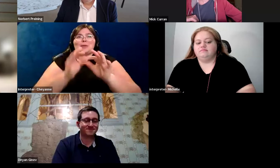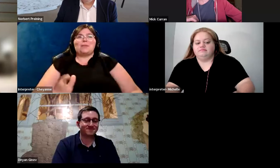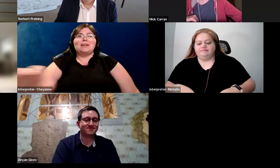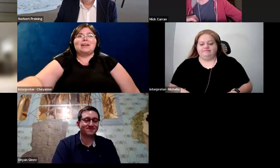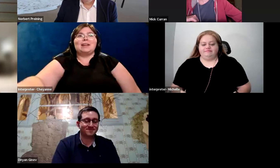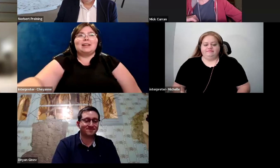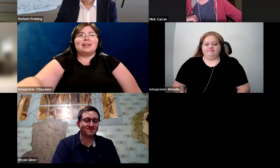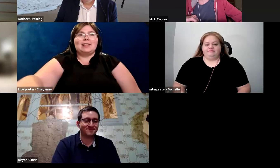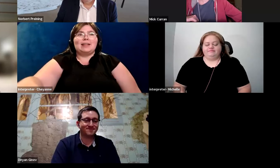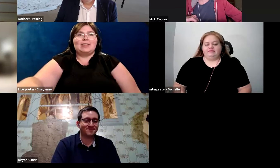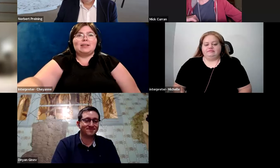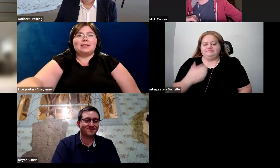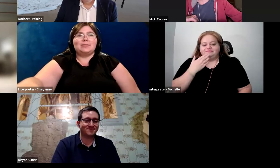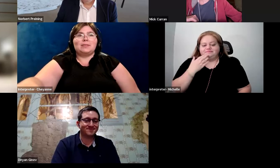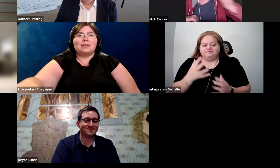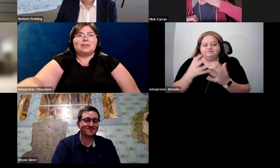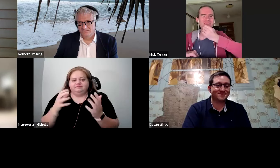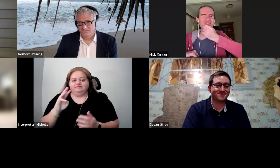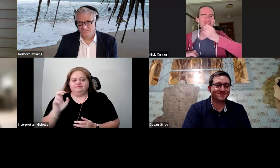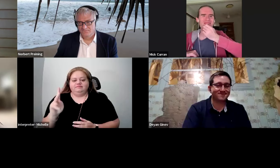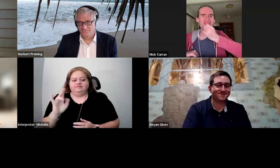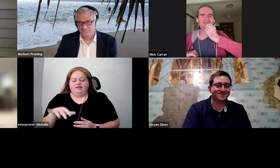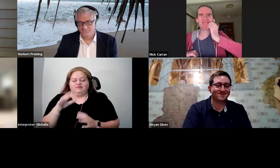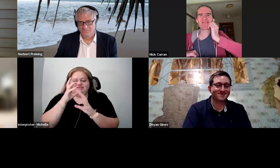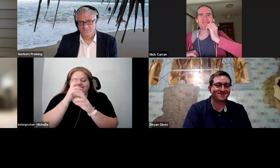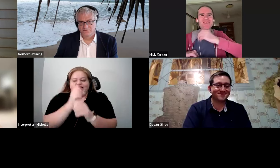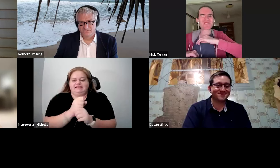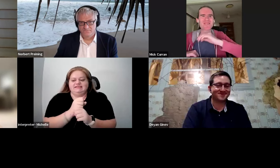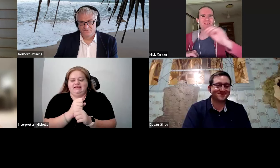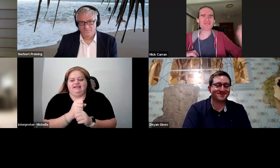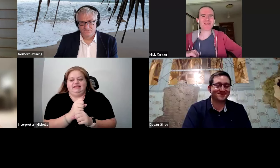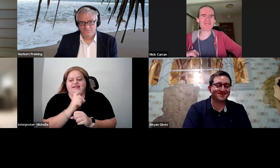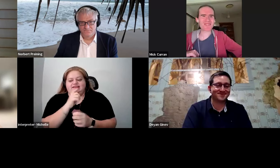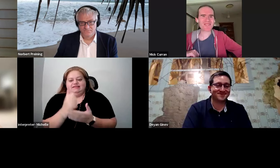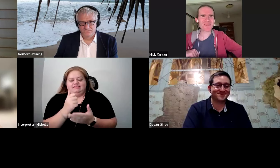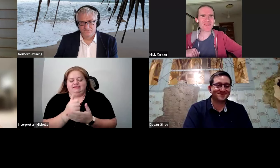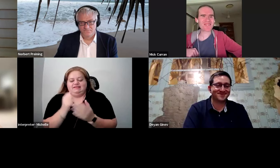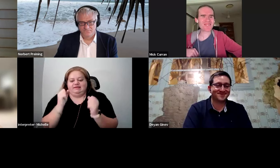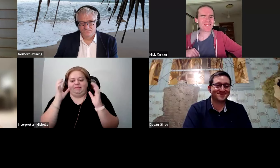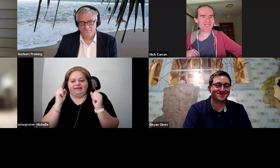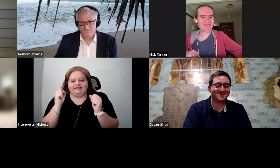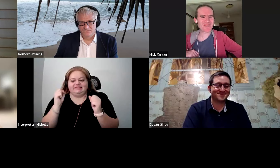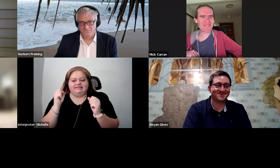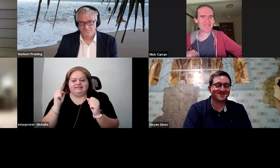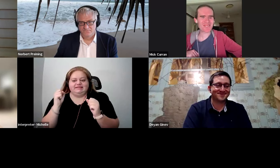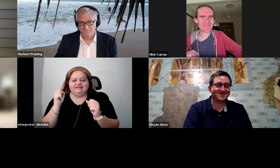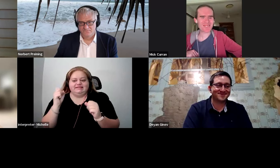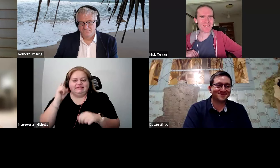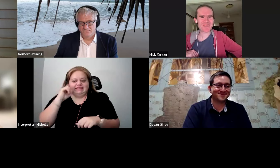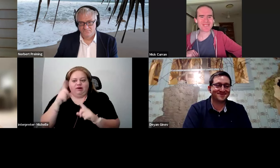Thanks so much for that, Mick. That was really fascinating. And amazing to hear about the rich ecosystem